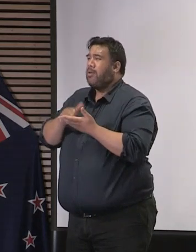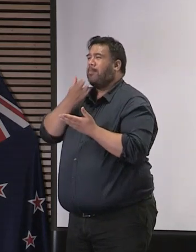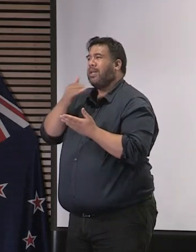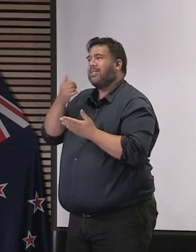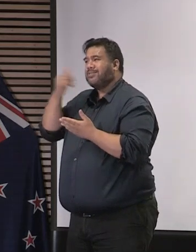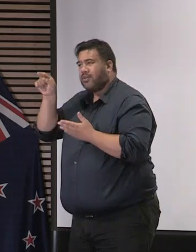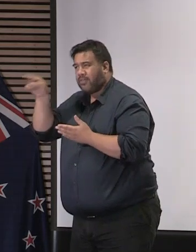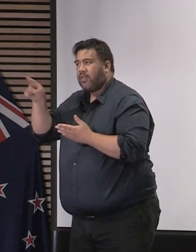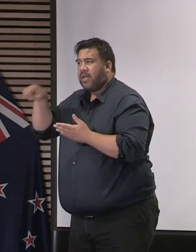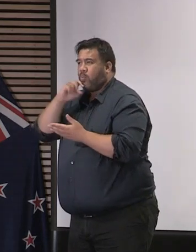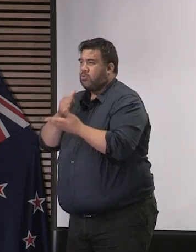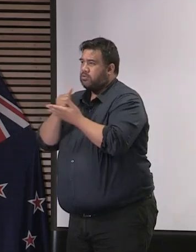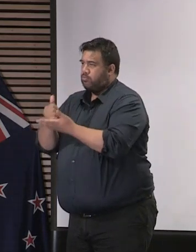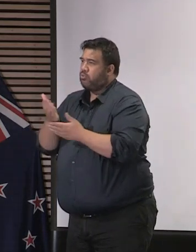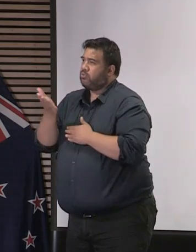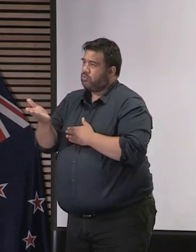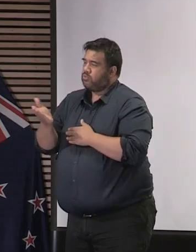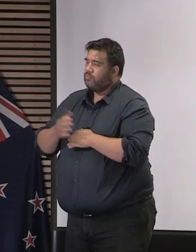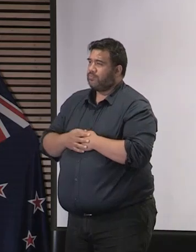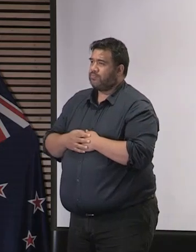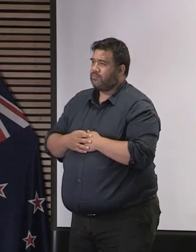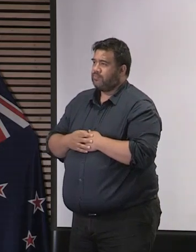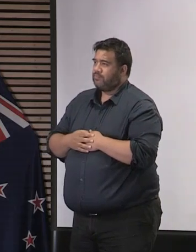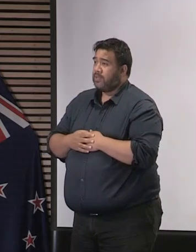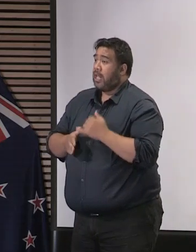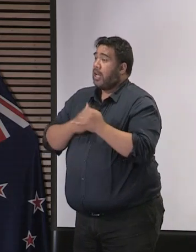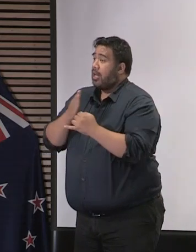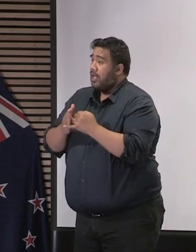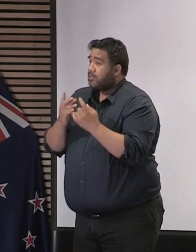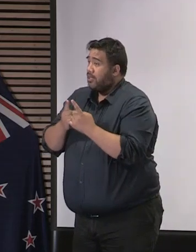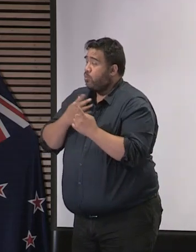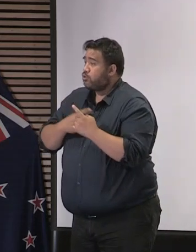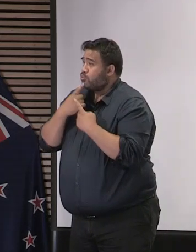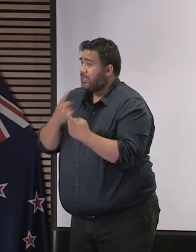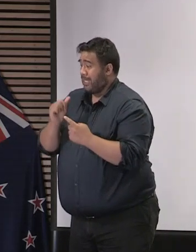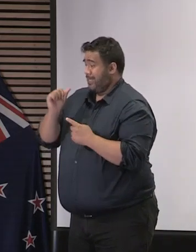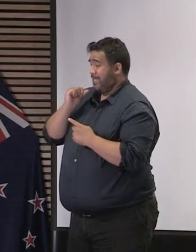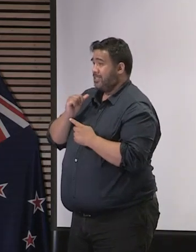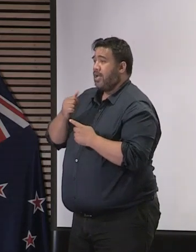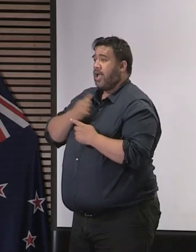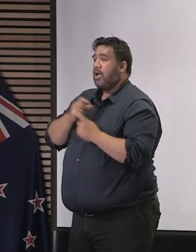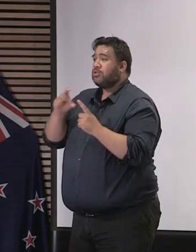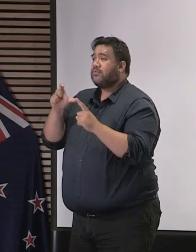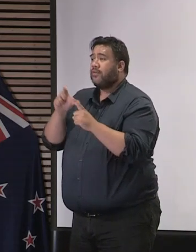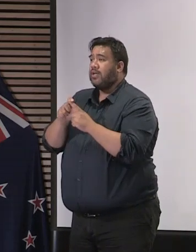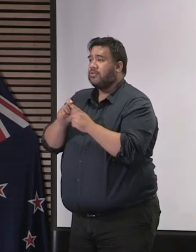to support for food. Again, I encourage you to reach out if you're in that situation - these mechanisms are there to